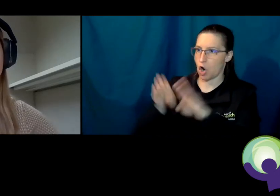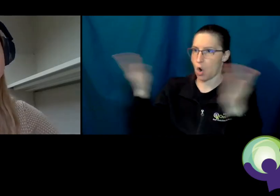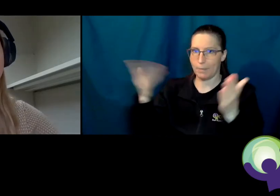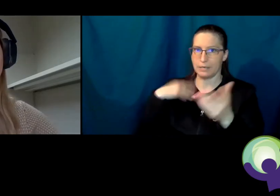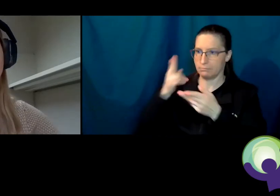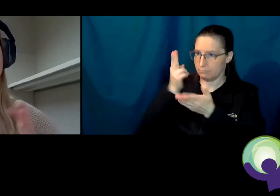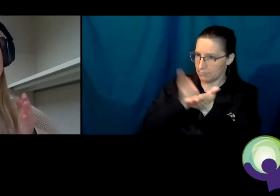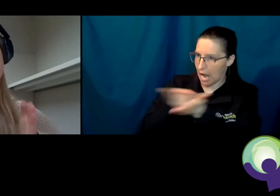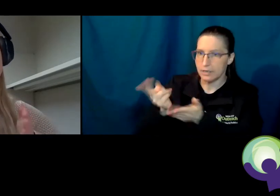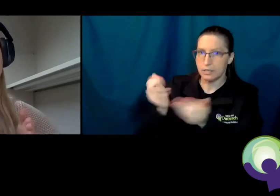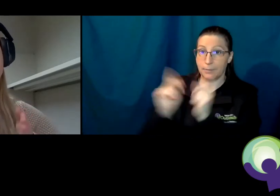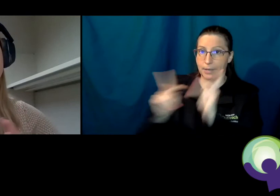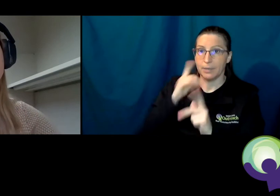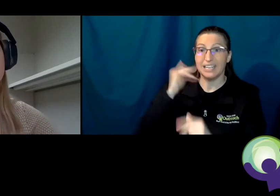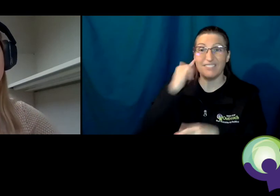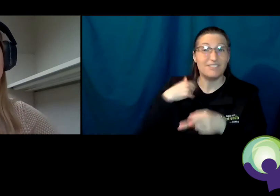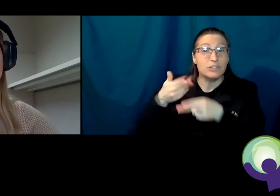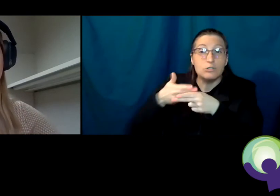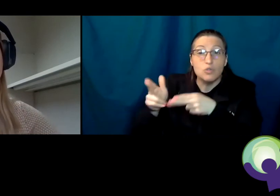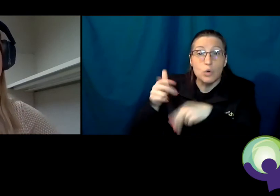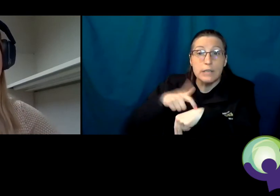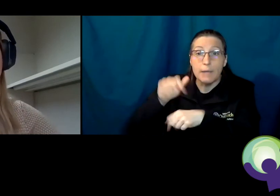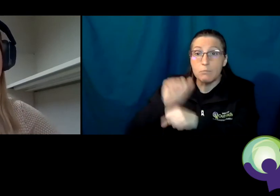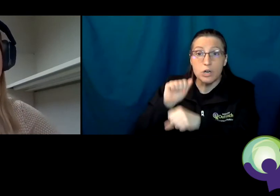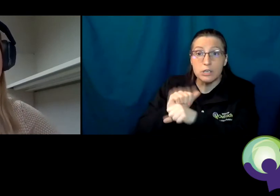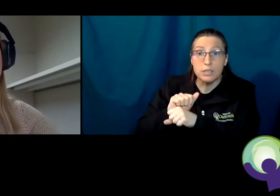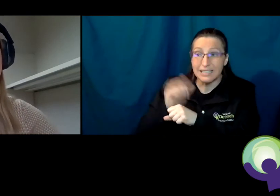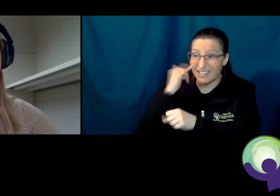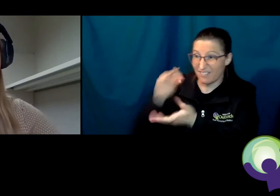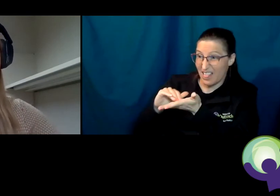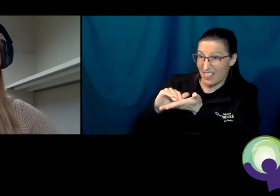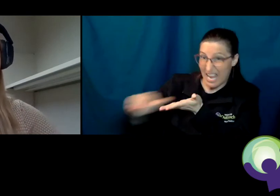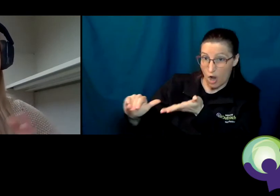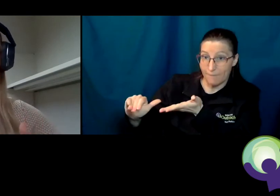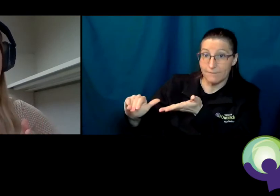that if it was just a short period of time that they were laid off from work and then they would